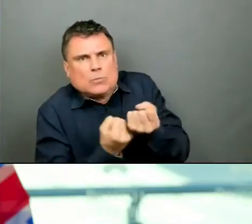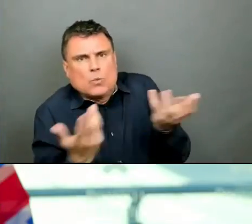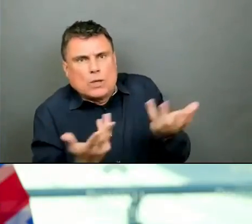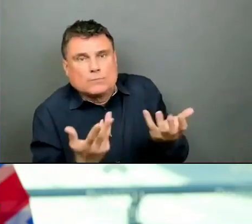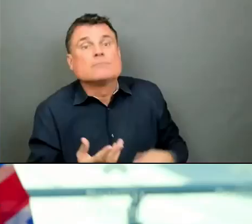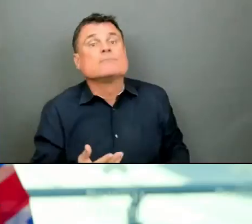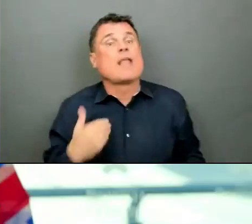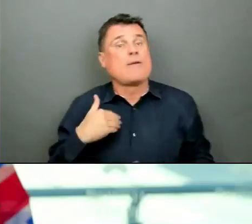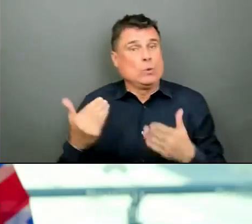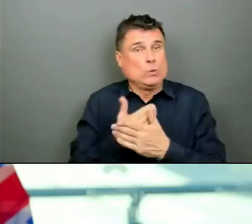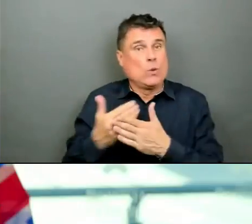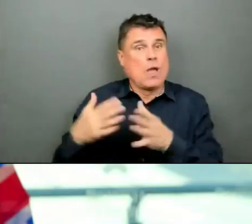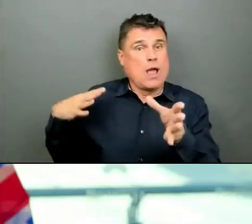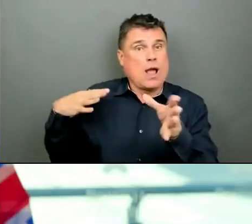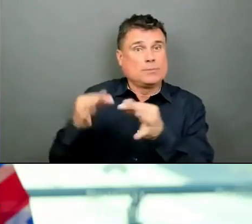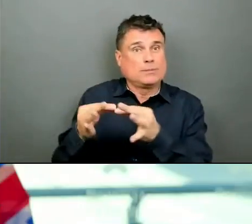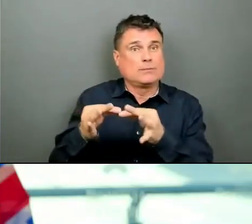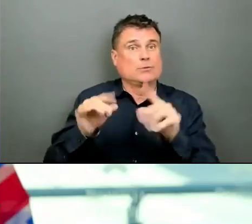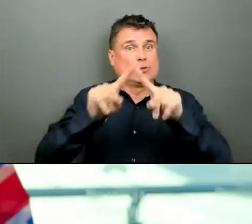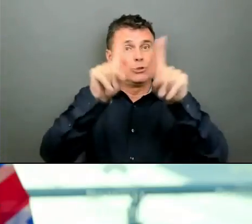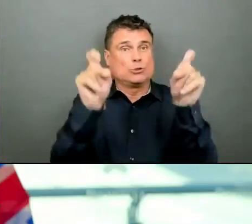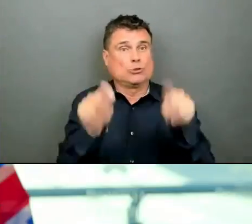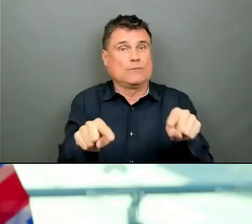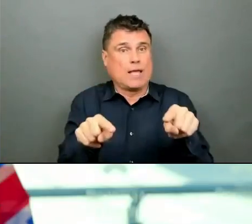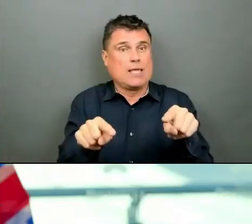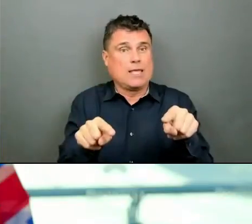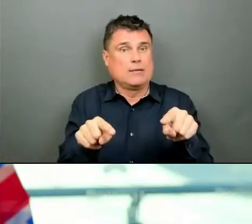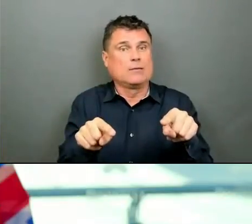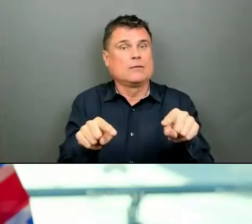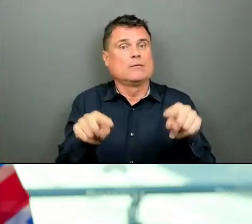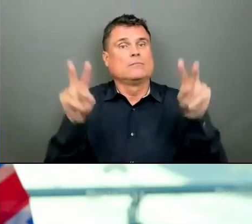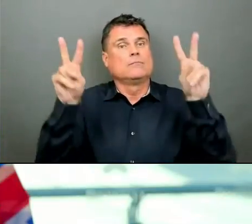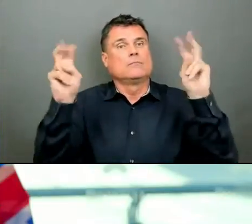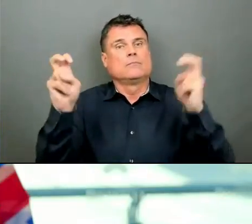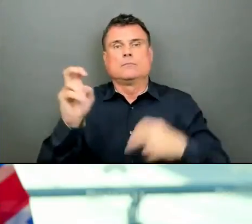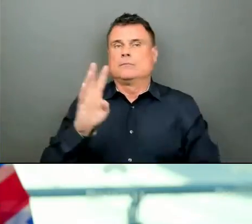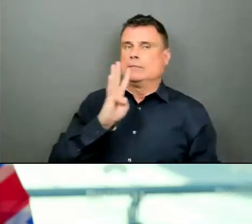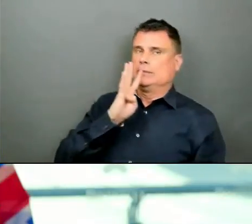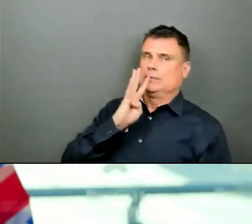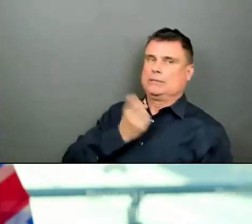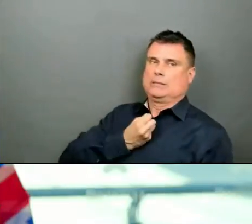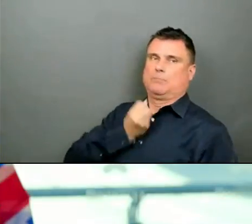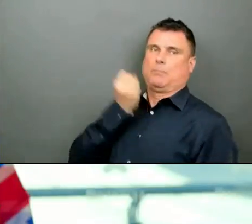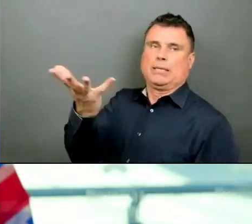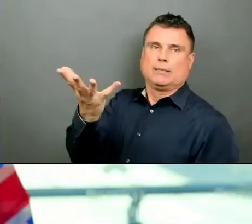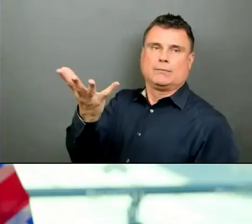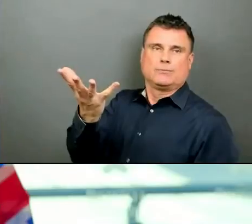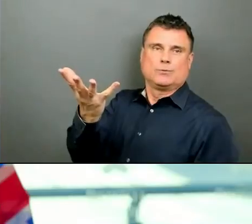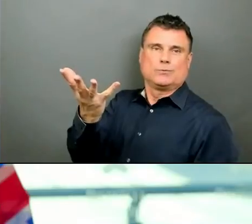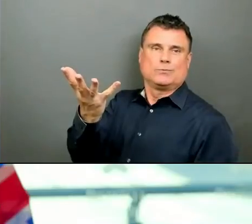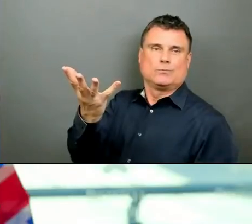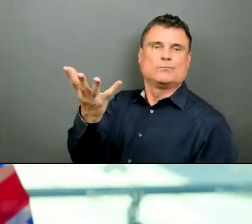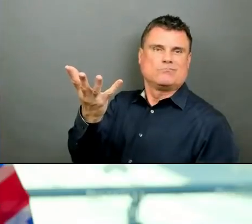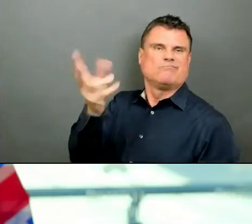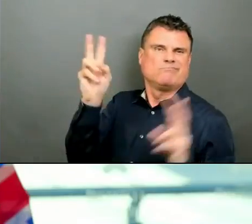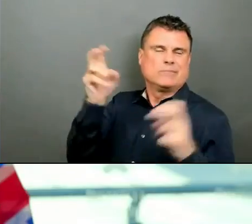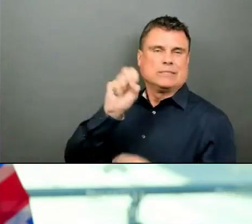updated version of this speak survey, it is called speak It is available on